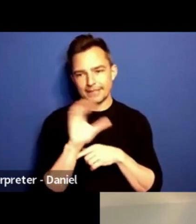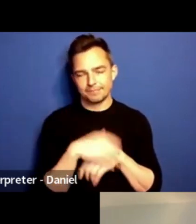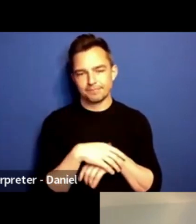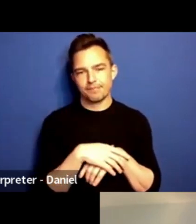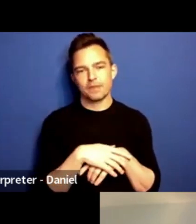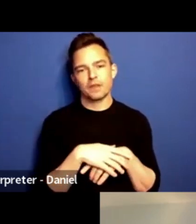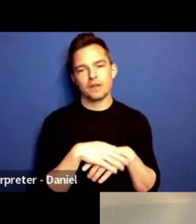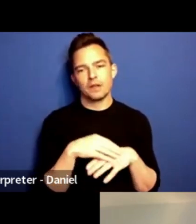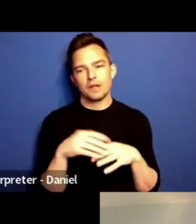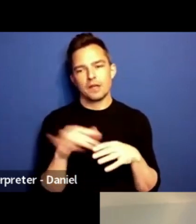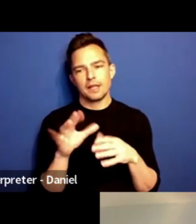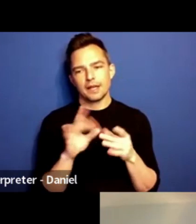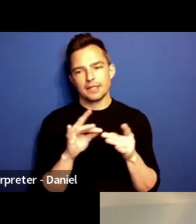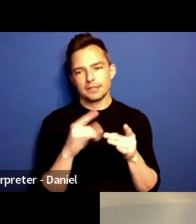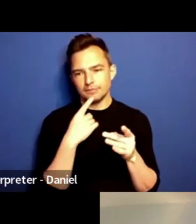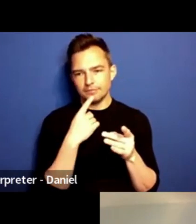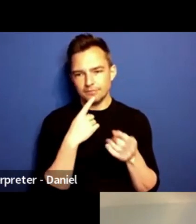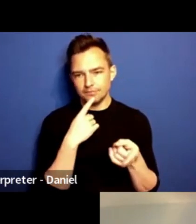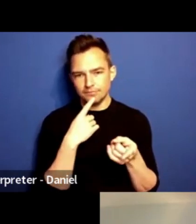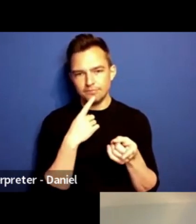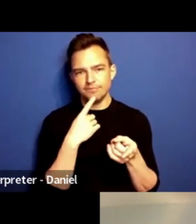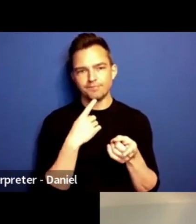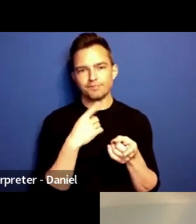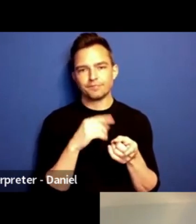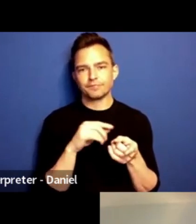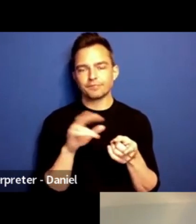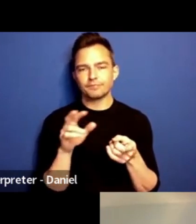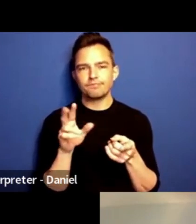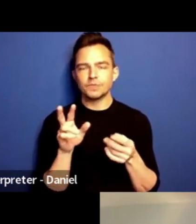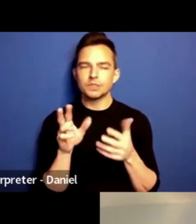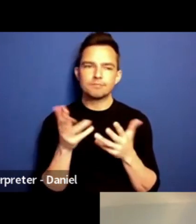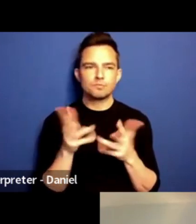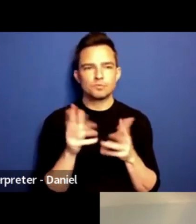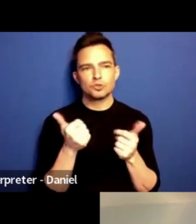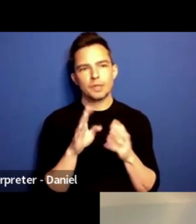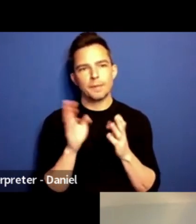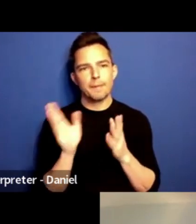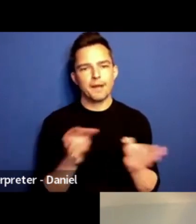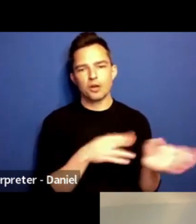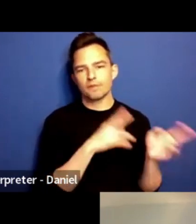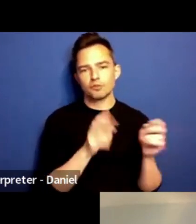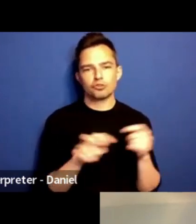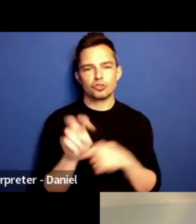like I said, just looking kind of prepared to go through this journey and learning more about TBI myself.